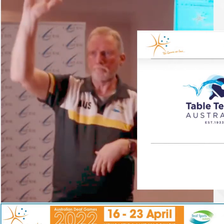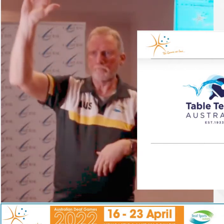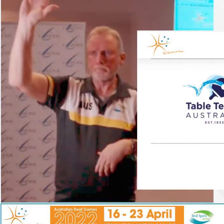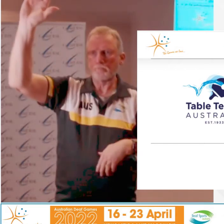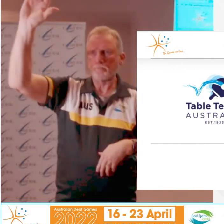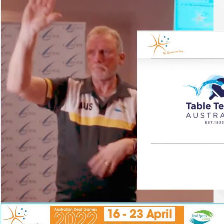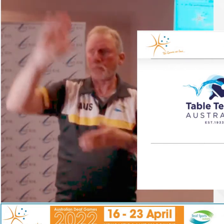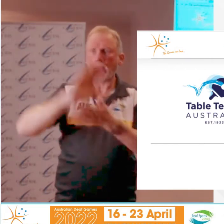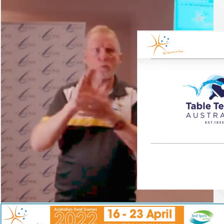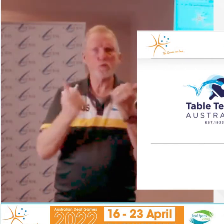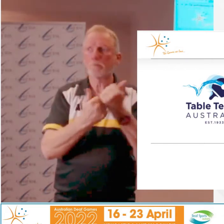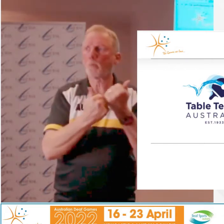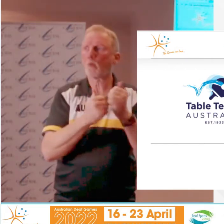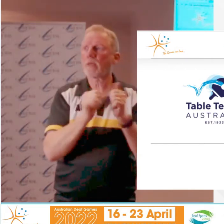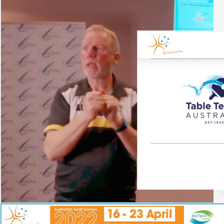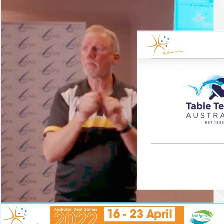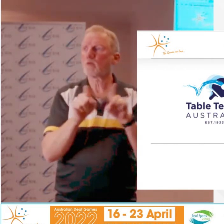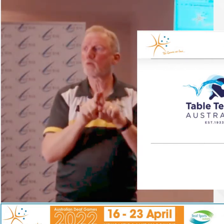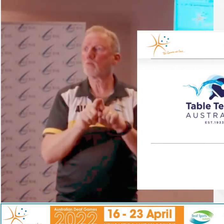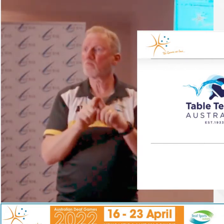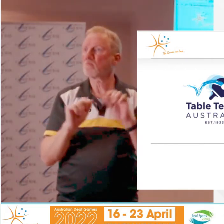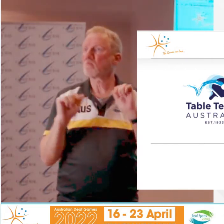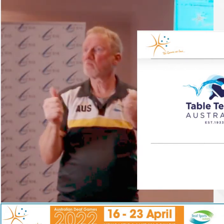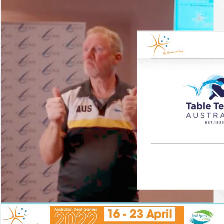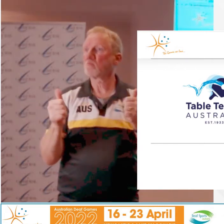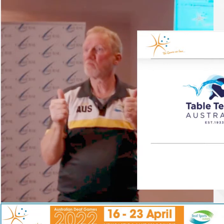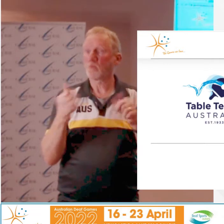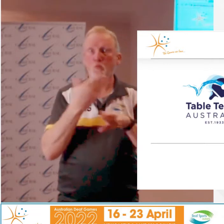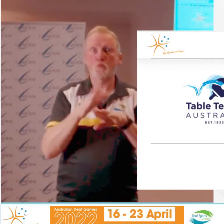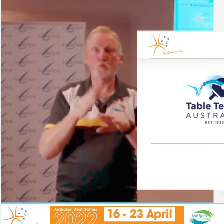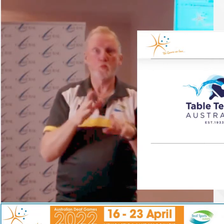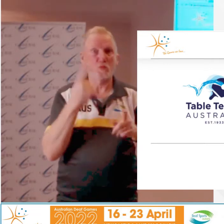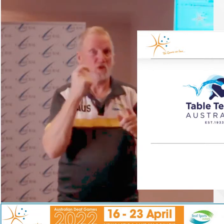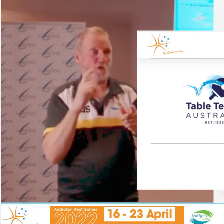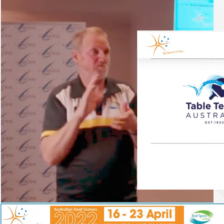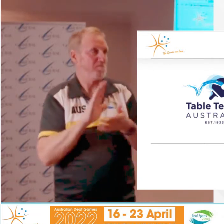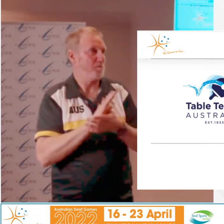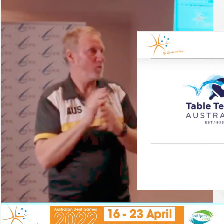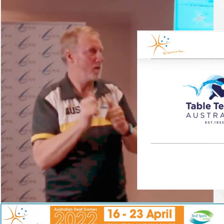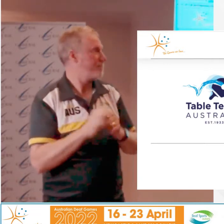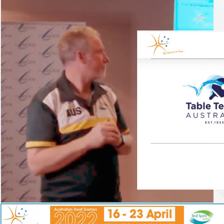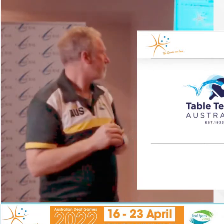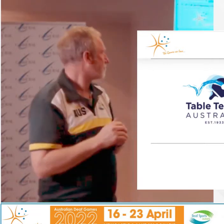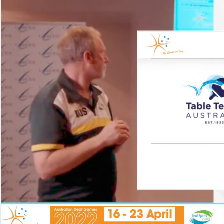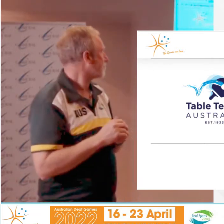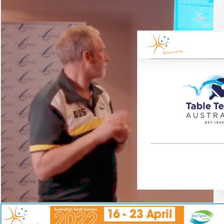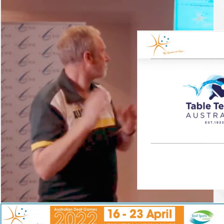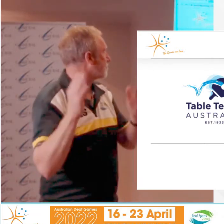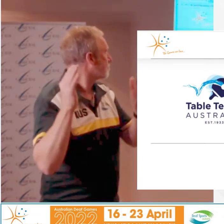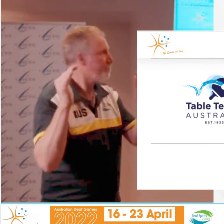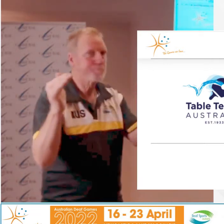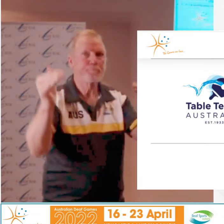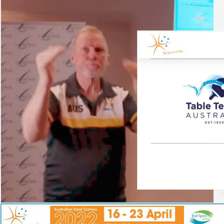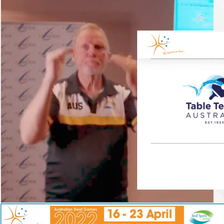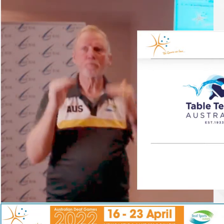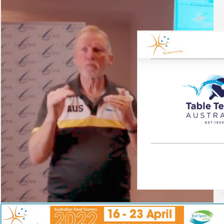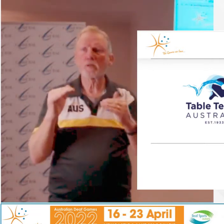uh um peak bodies who are happy to support us so the information will go up um shortly so it's quite really high up on this page here